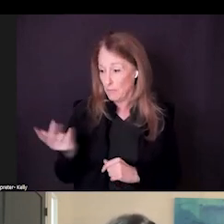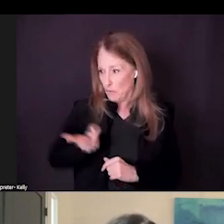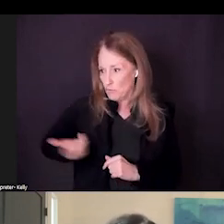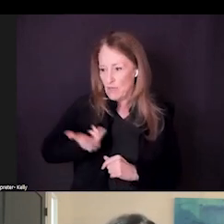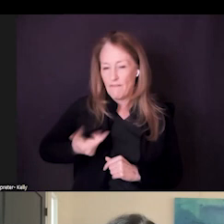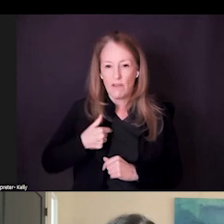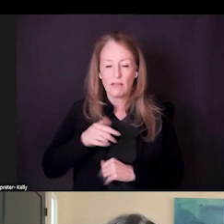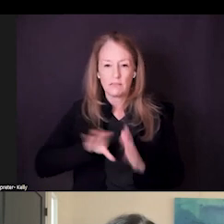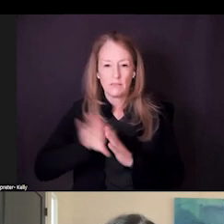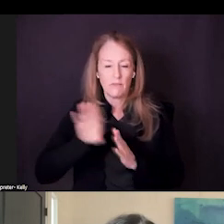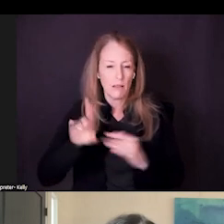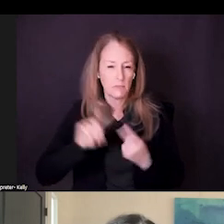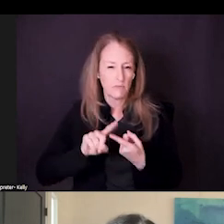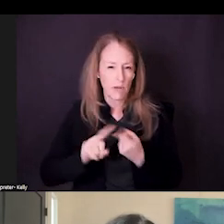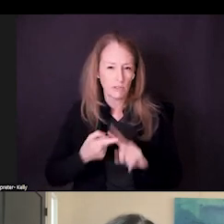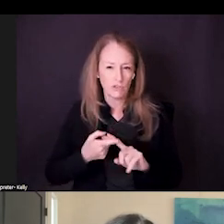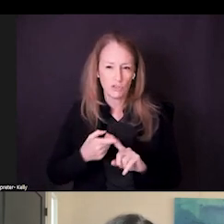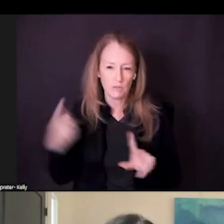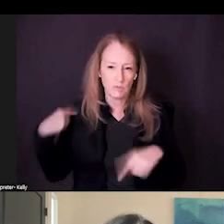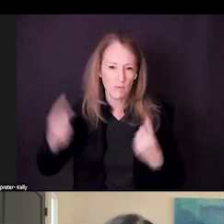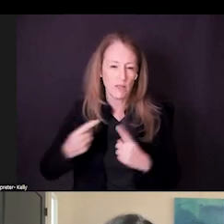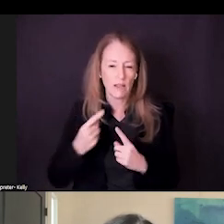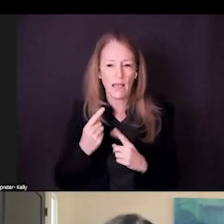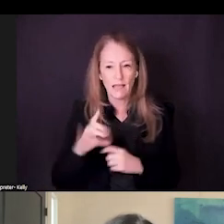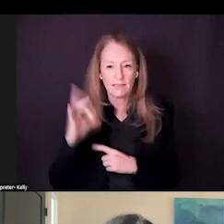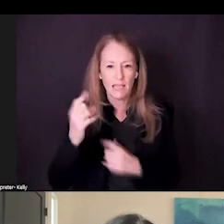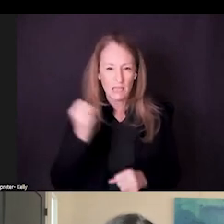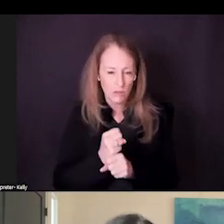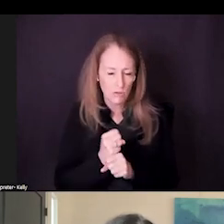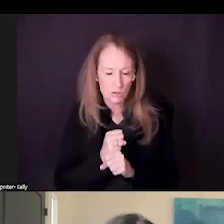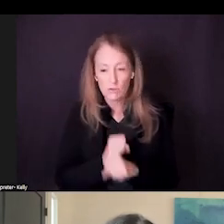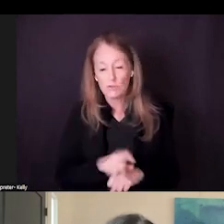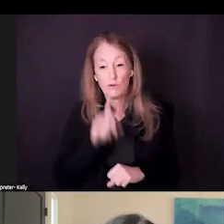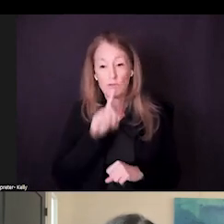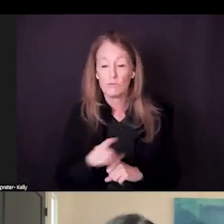LAST EIGHT YEARS HAS REALLY BEEN THE HIGHLIGHT OF WHAT PROJECT TO